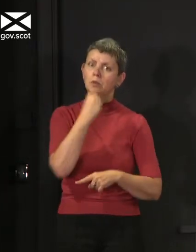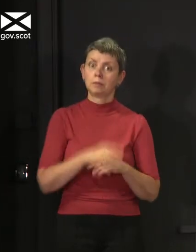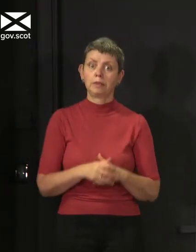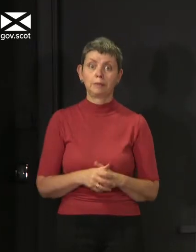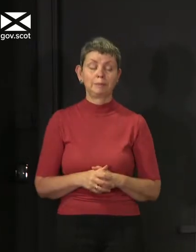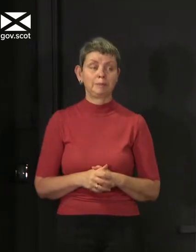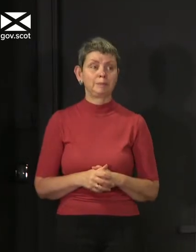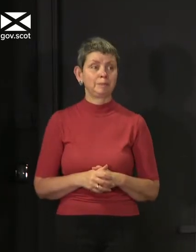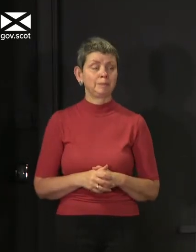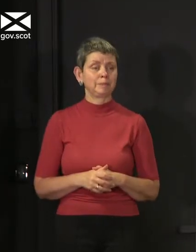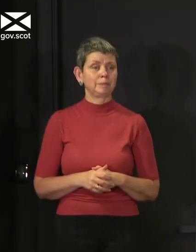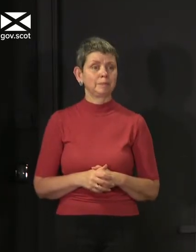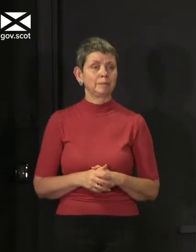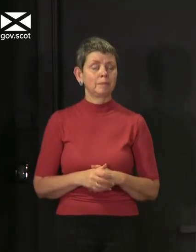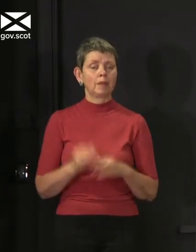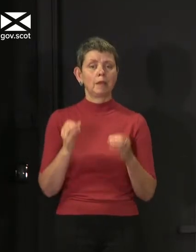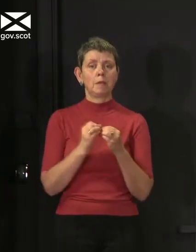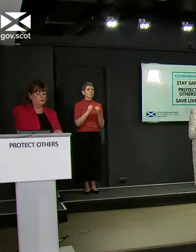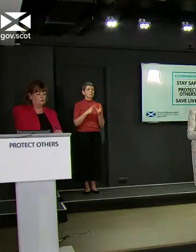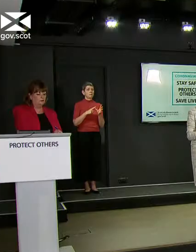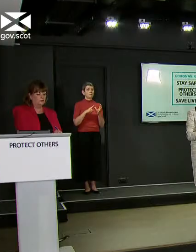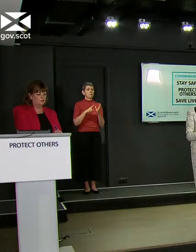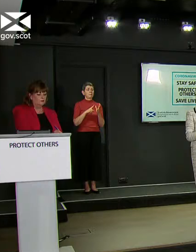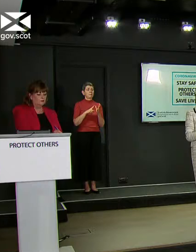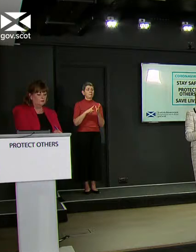Alan Smith from Bauer